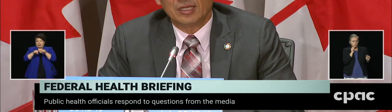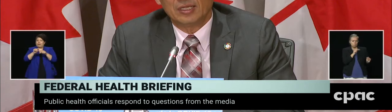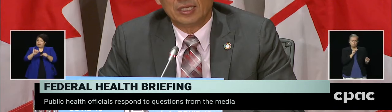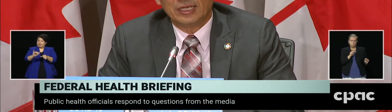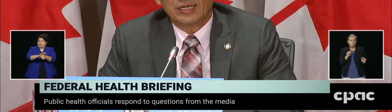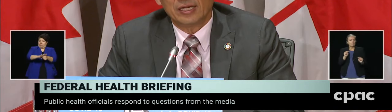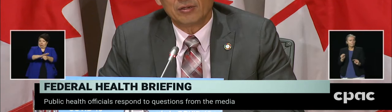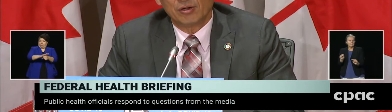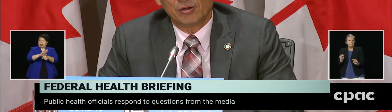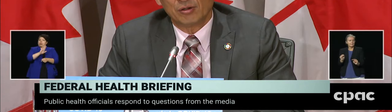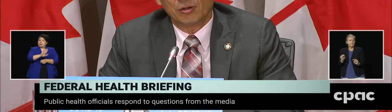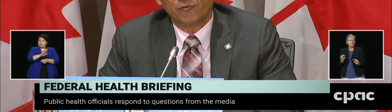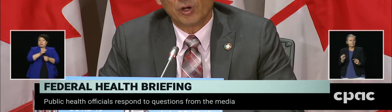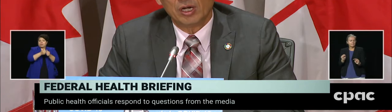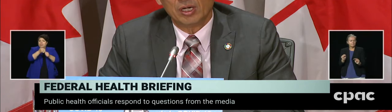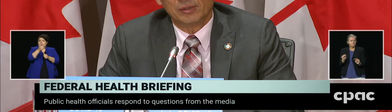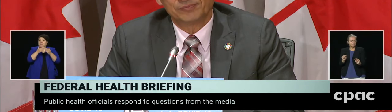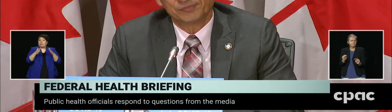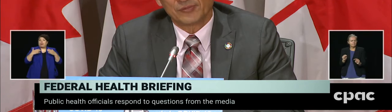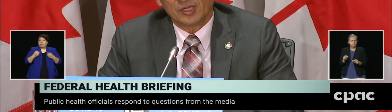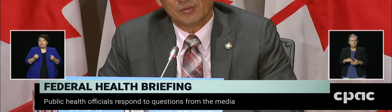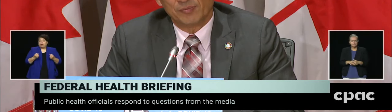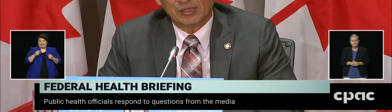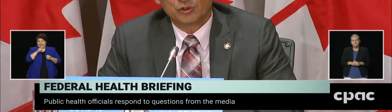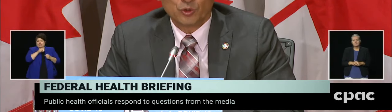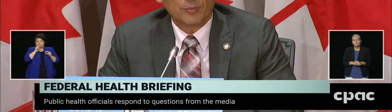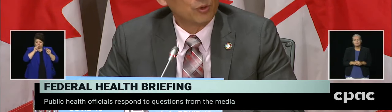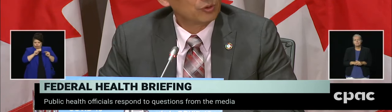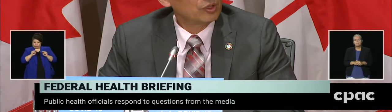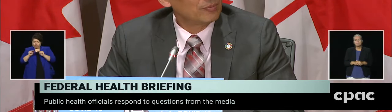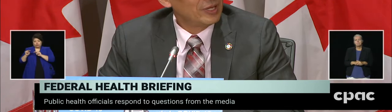AUTHORITIES LOCALLY REALLY